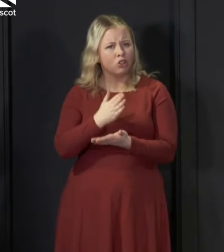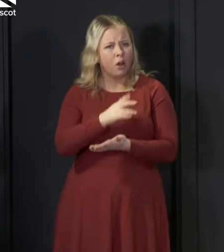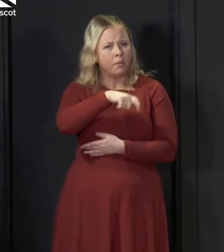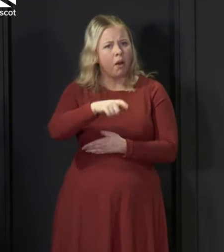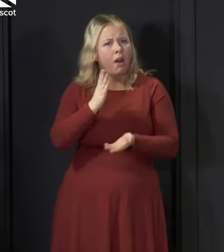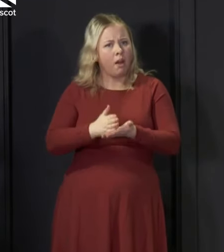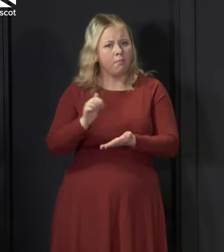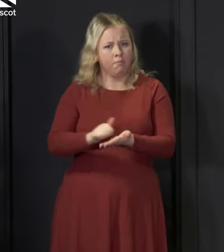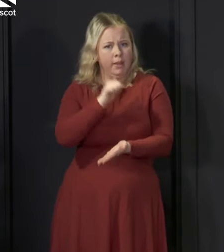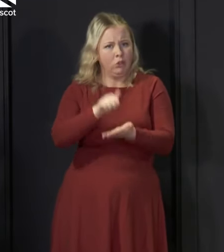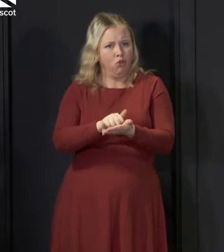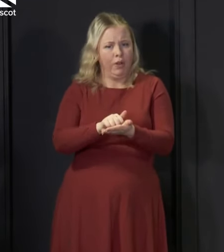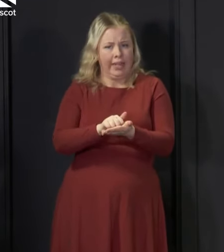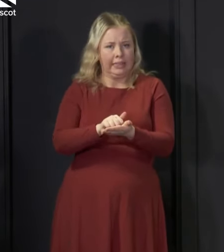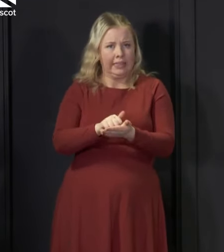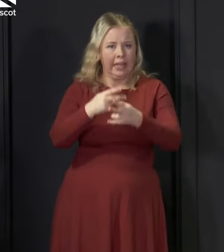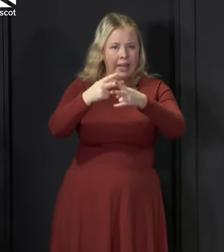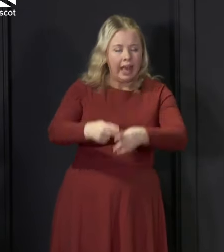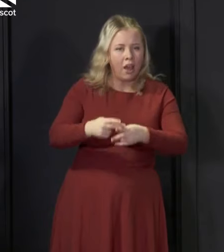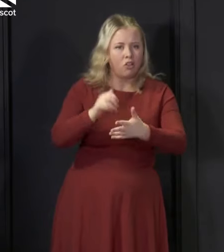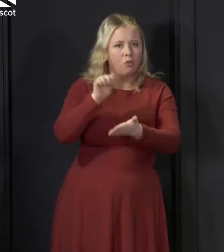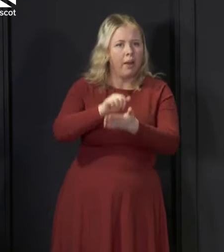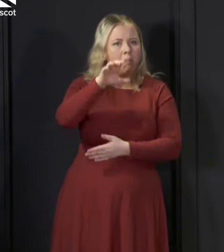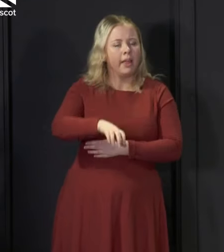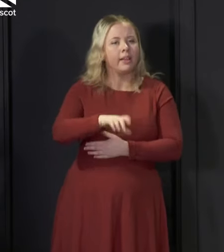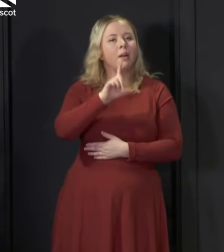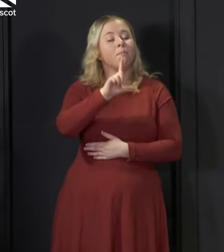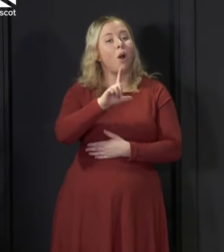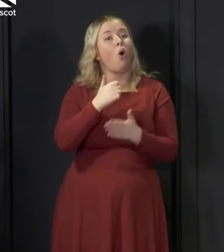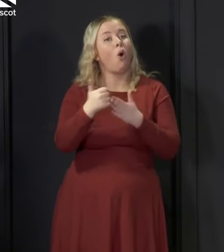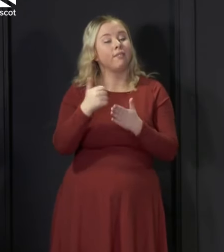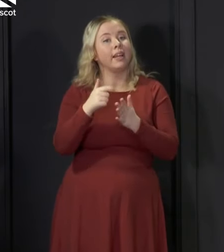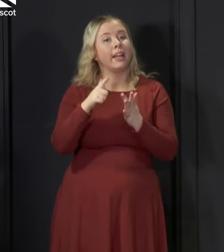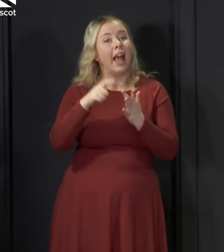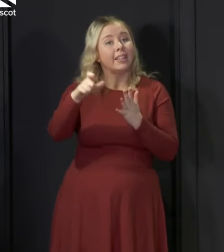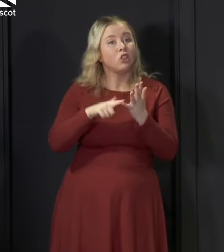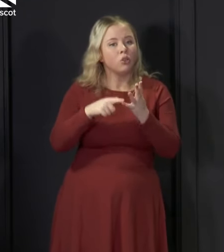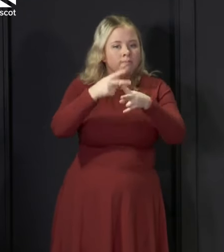the right care in the right location. But often, intensive care will not be the best